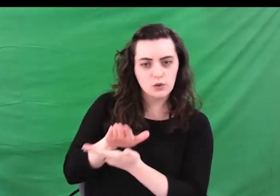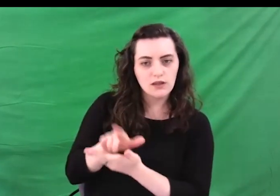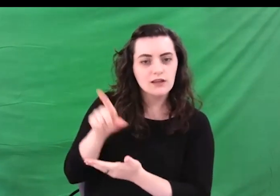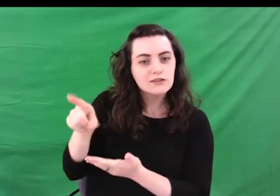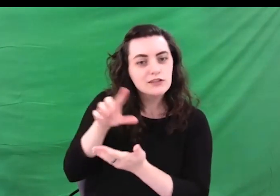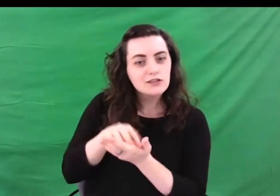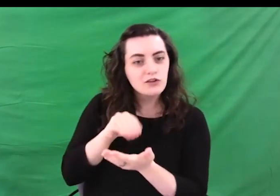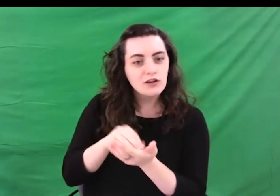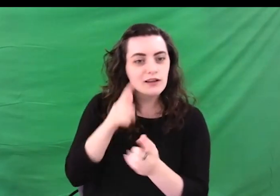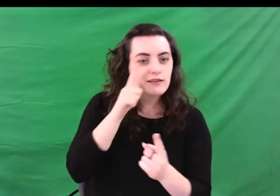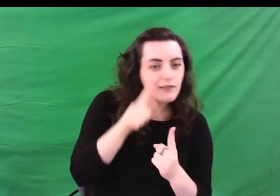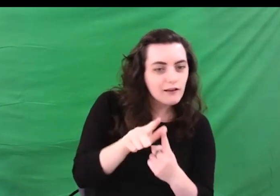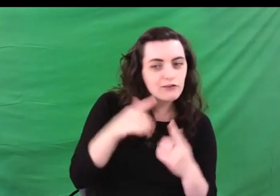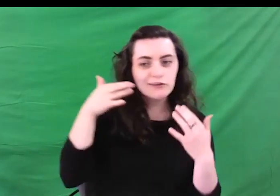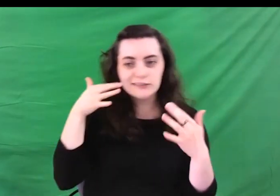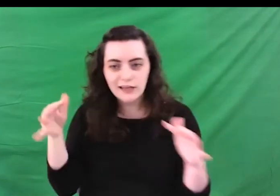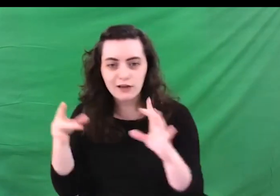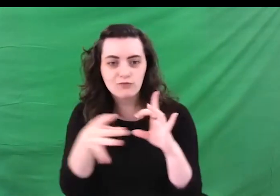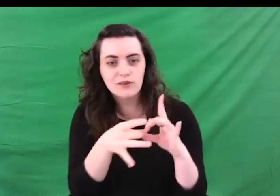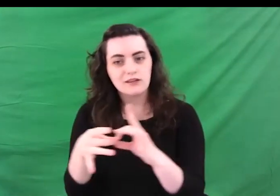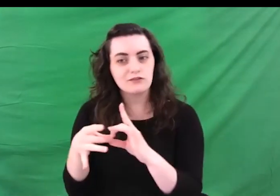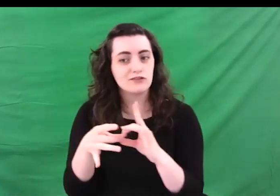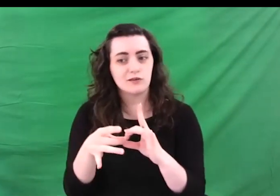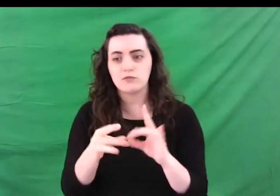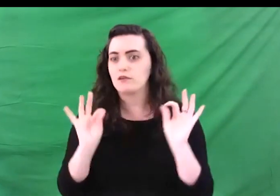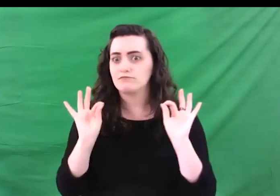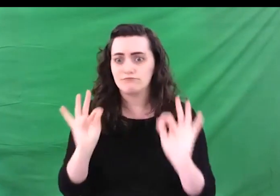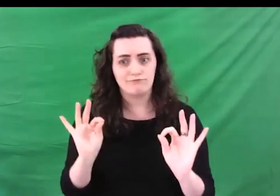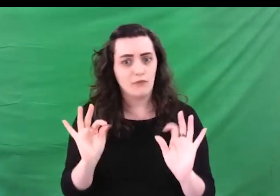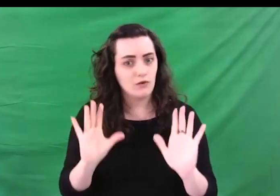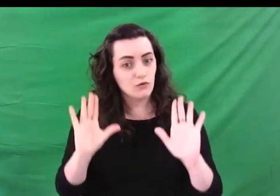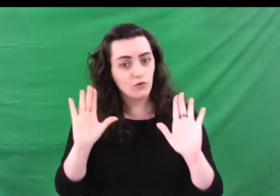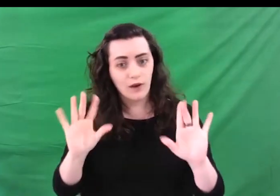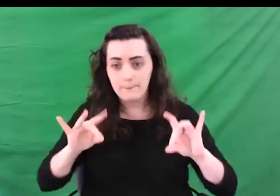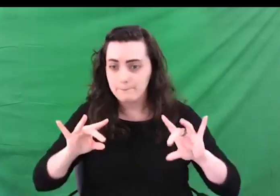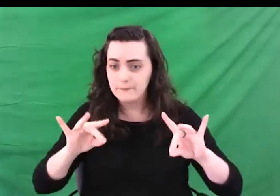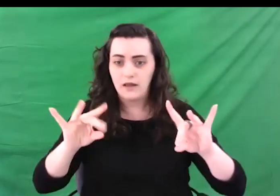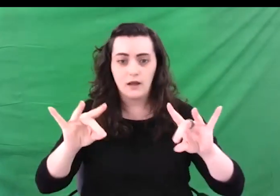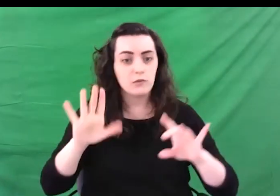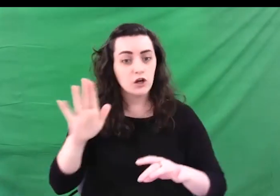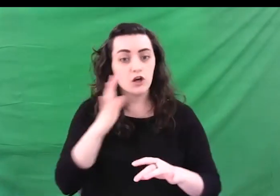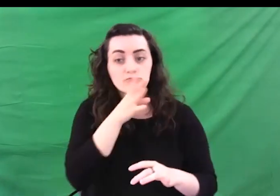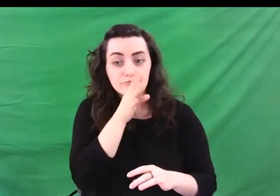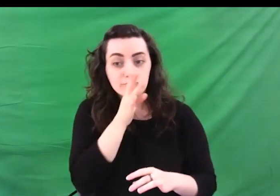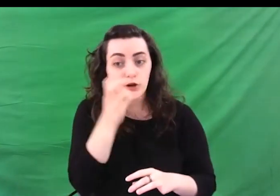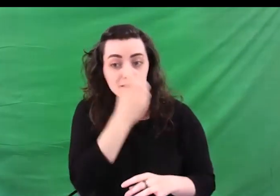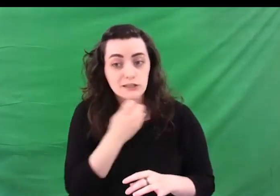and is doing beautifully with this. In addition to that, her articulation has really taken off.